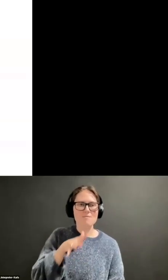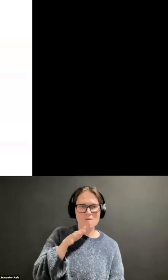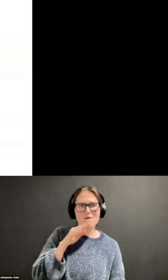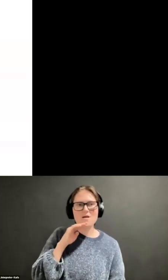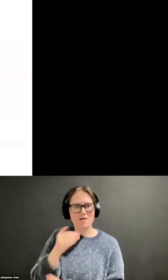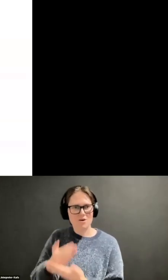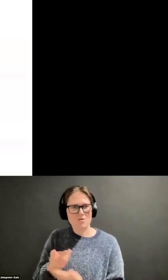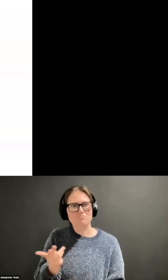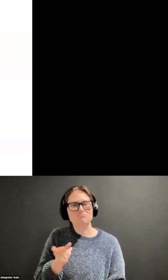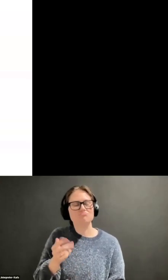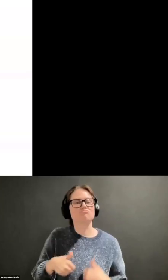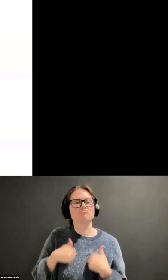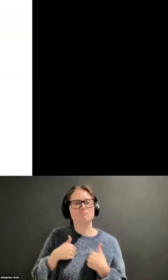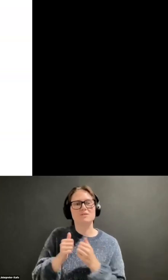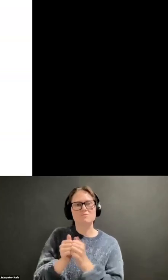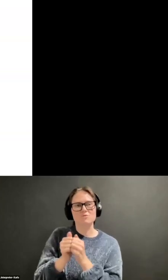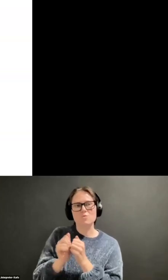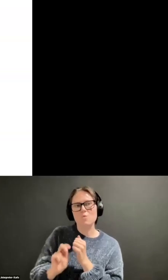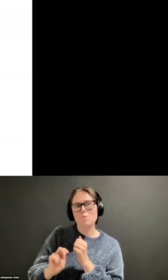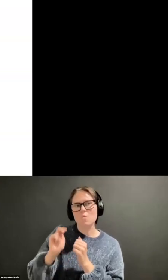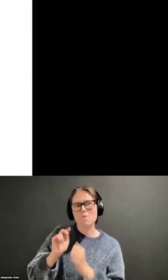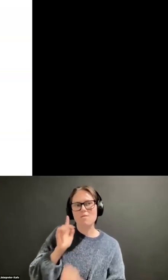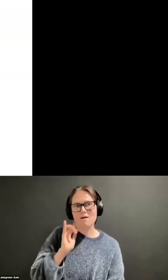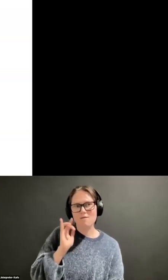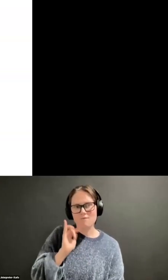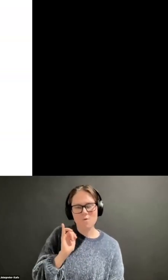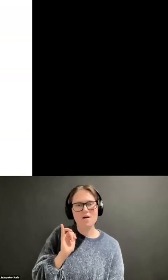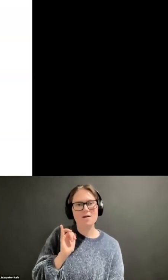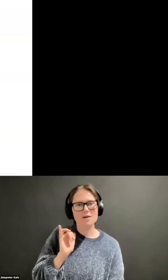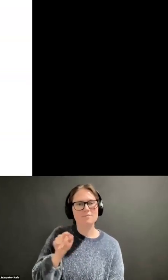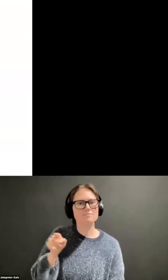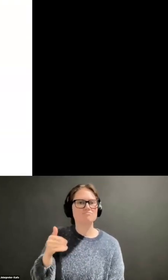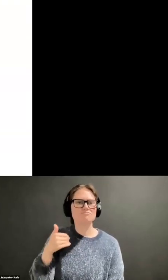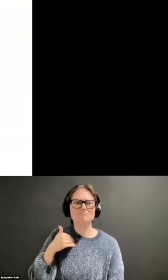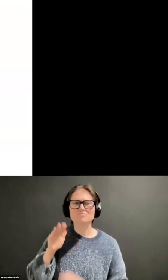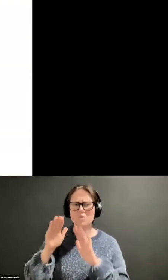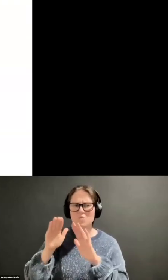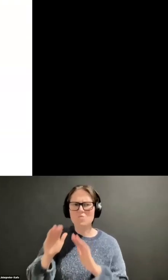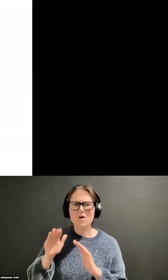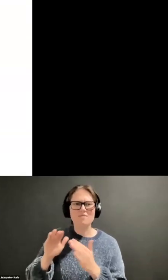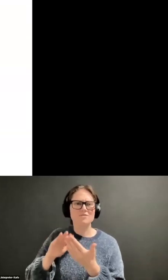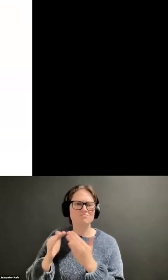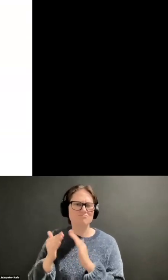California, where they are supported by a wonderful village of family and friends.